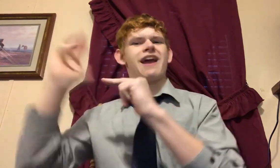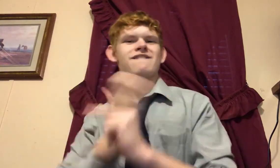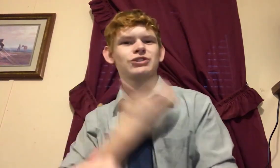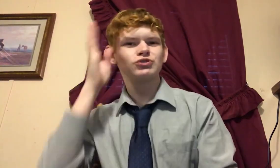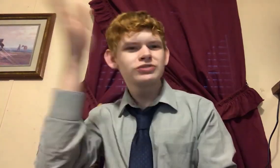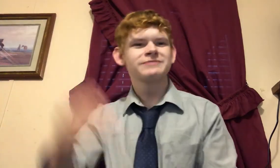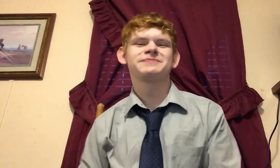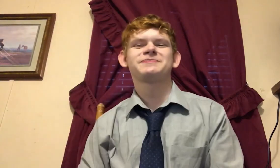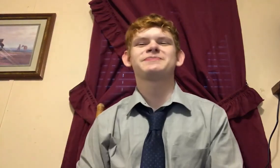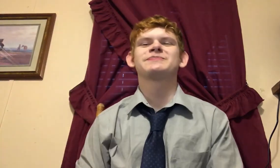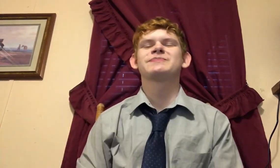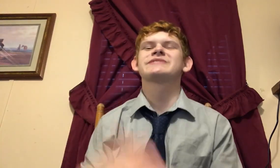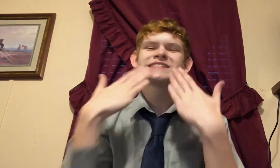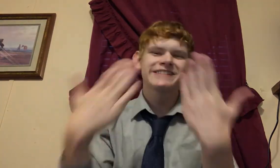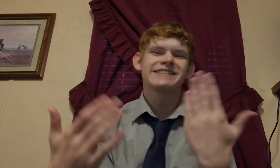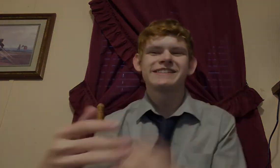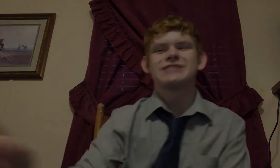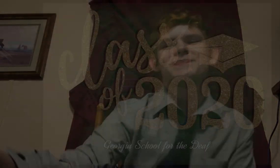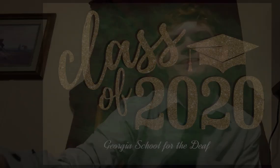build our future. Thank you.